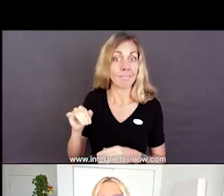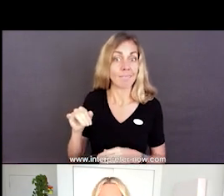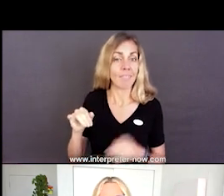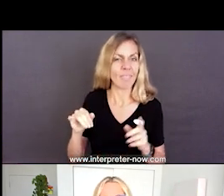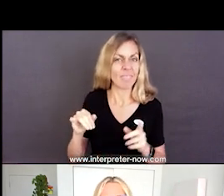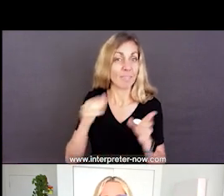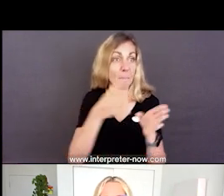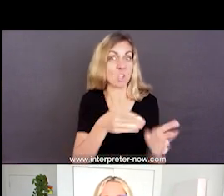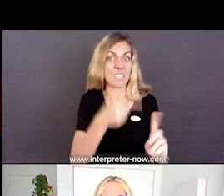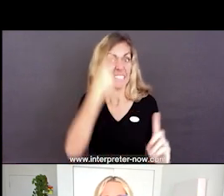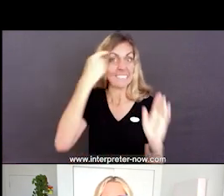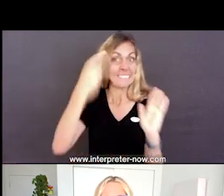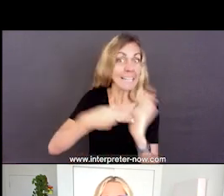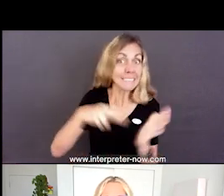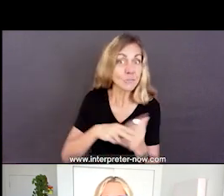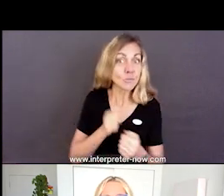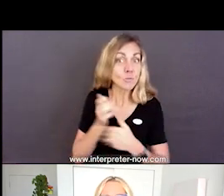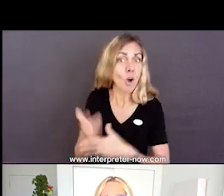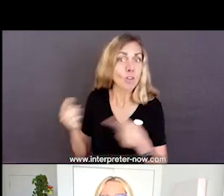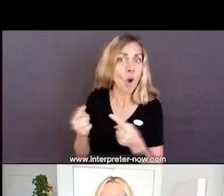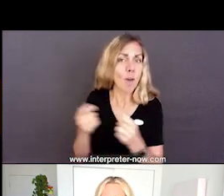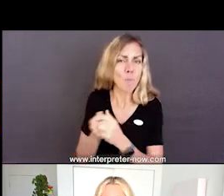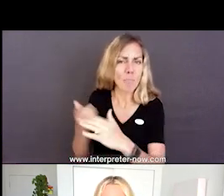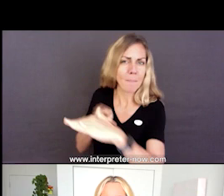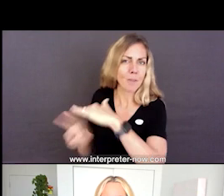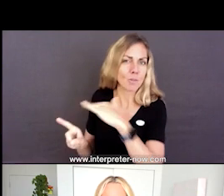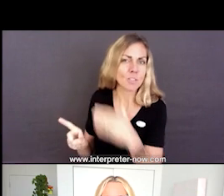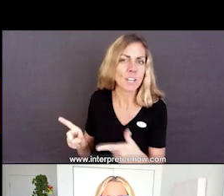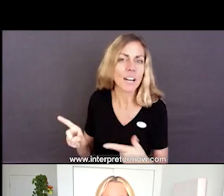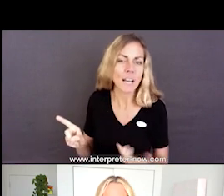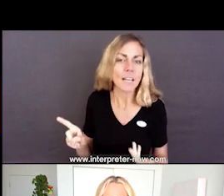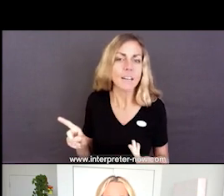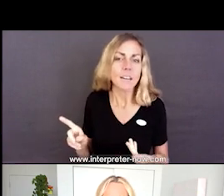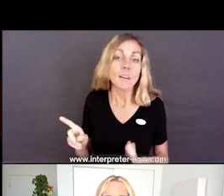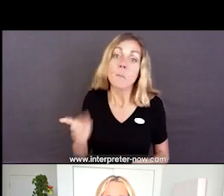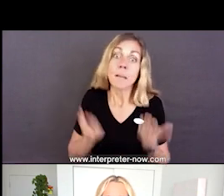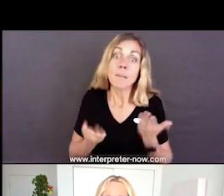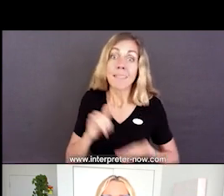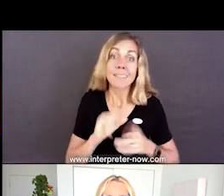Especially in that case if the person intended to cause harm with that microaggression, that's